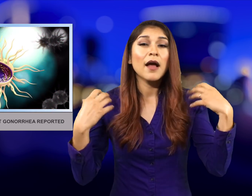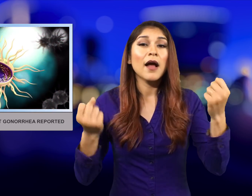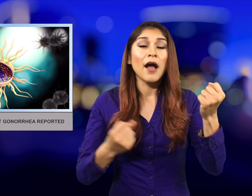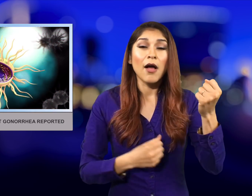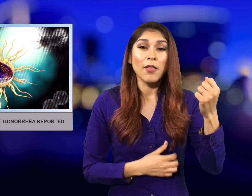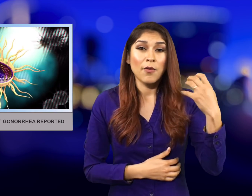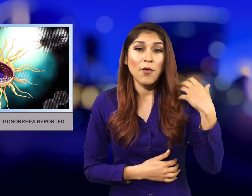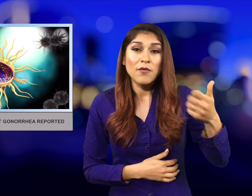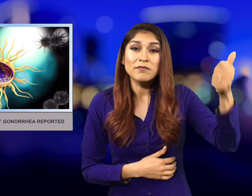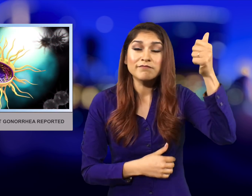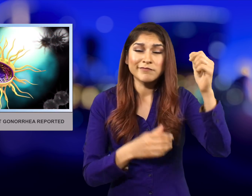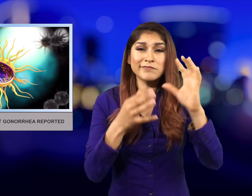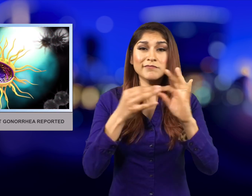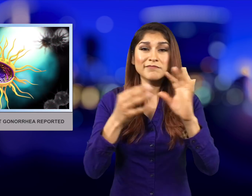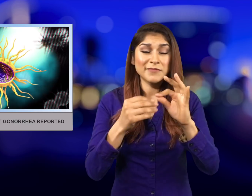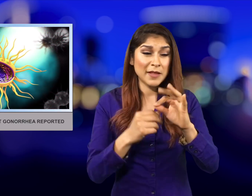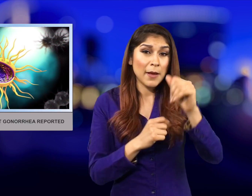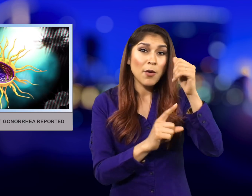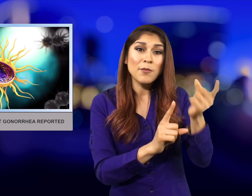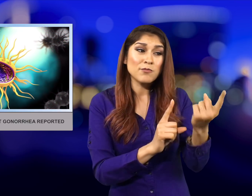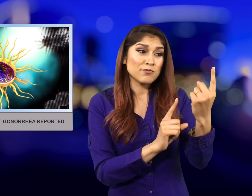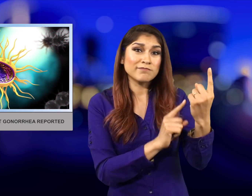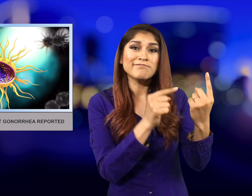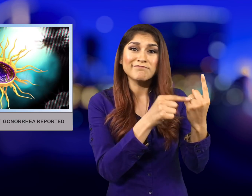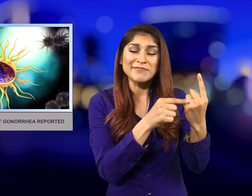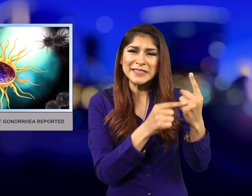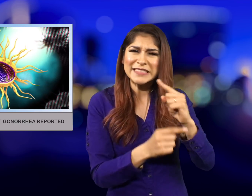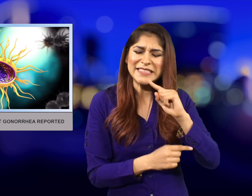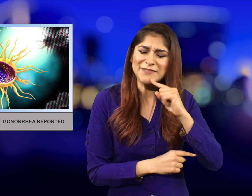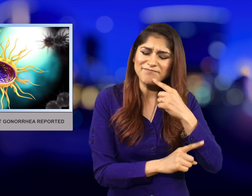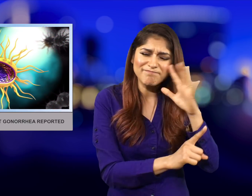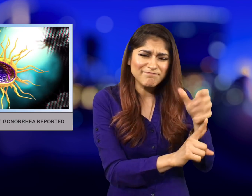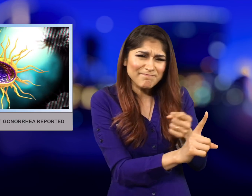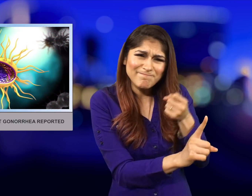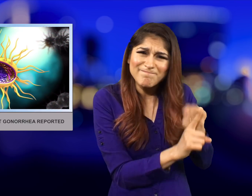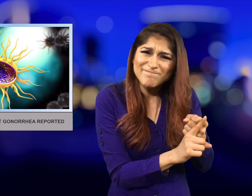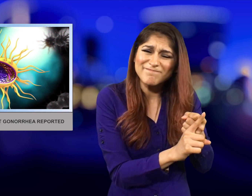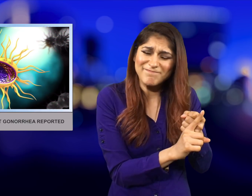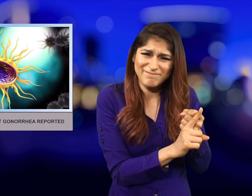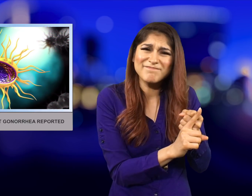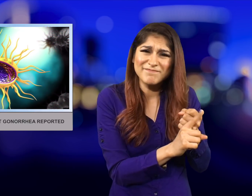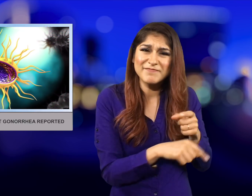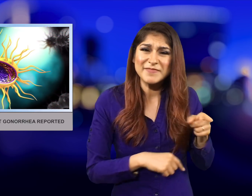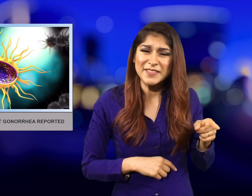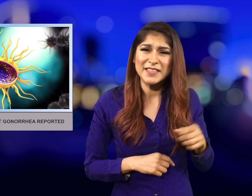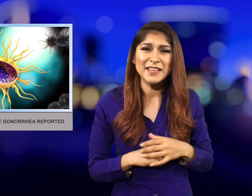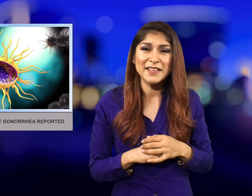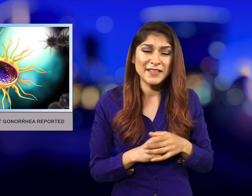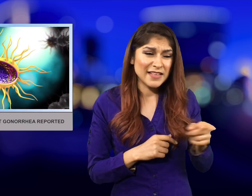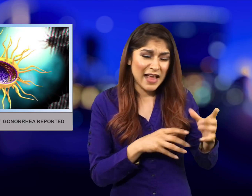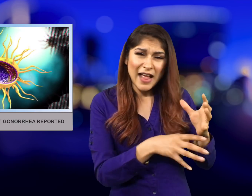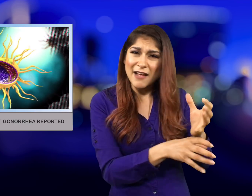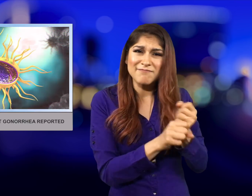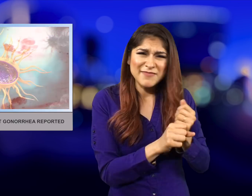Health officials say a man is infected with a form of gonorrhea that is completely resistant